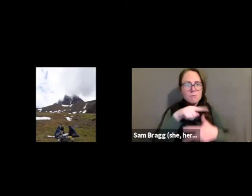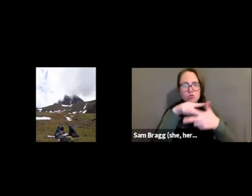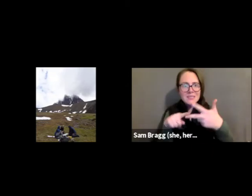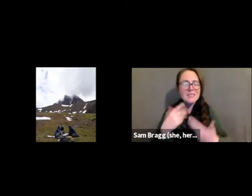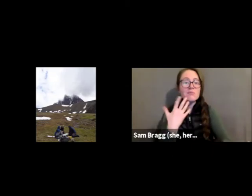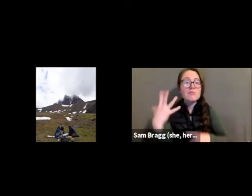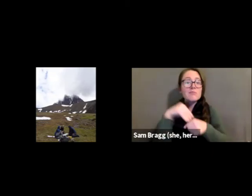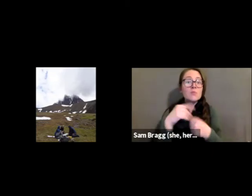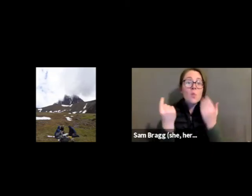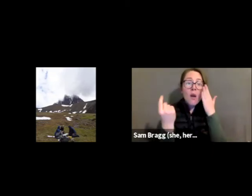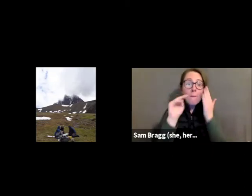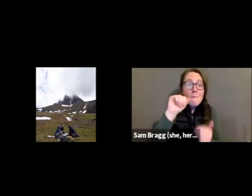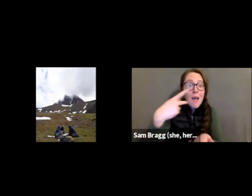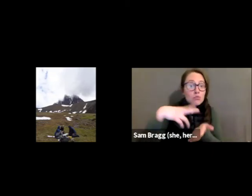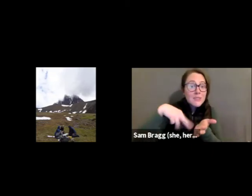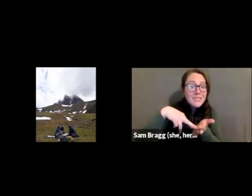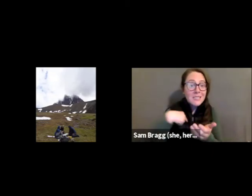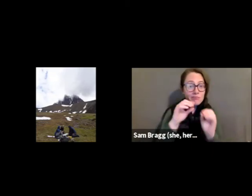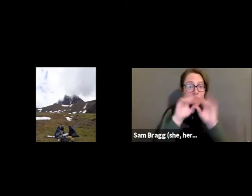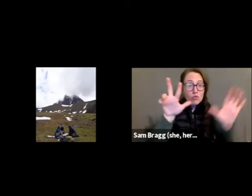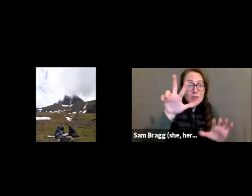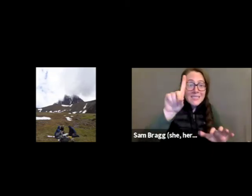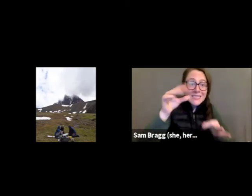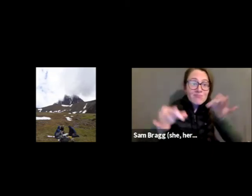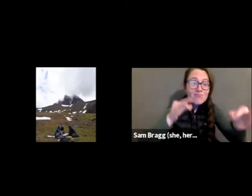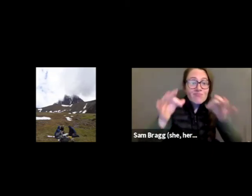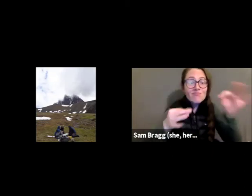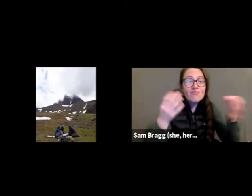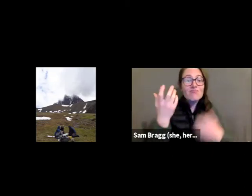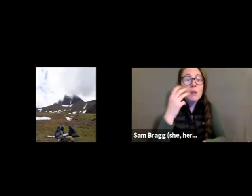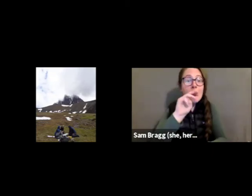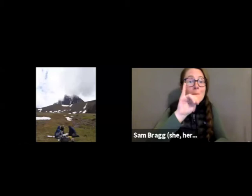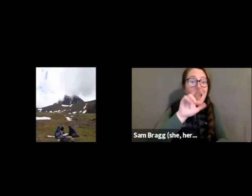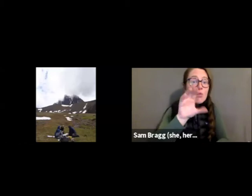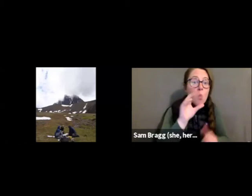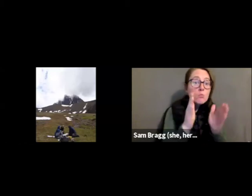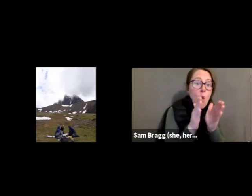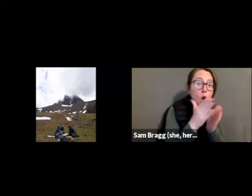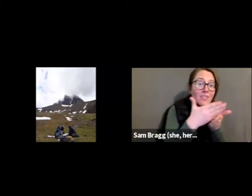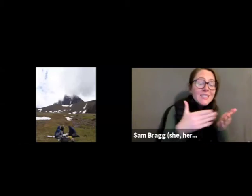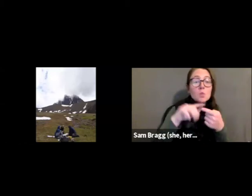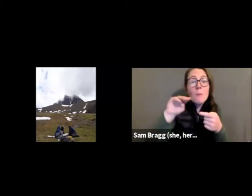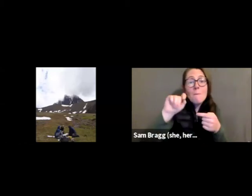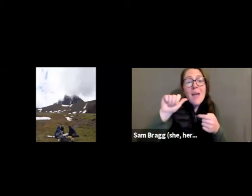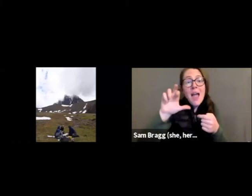deaf gain affected my expedition with our map reading being able to describe things in 3d